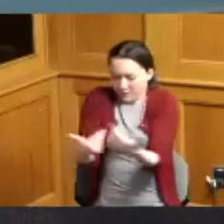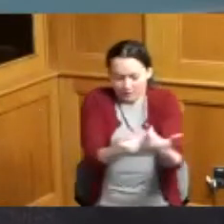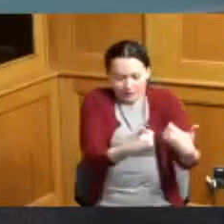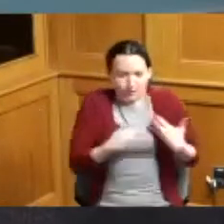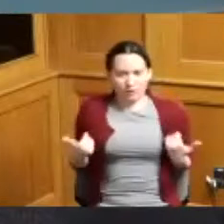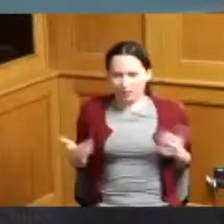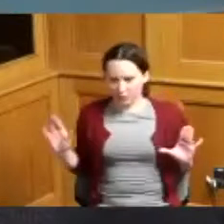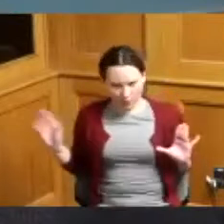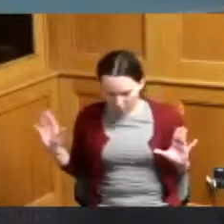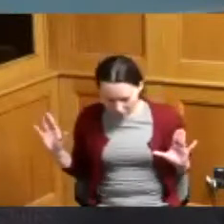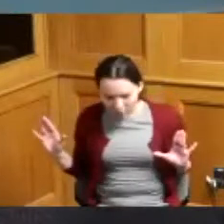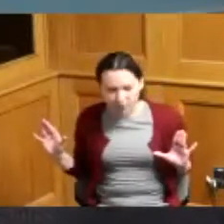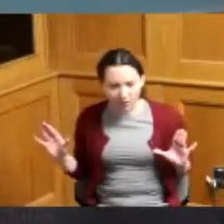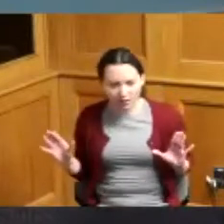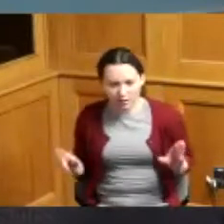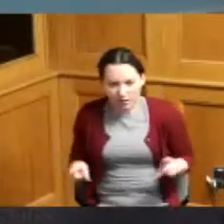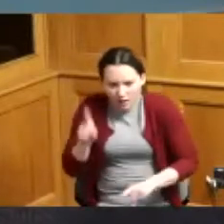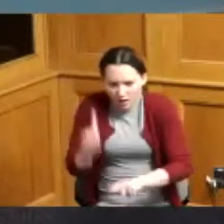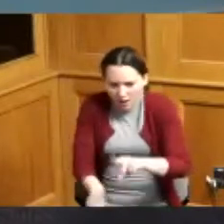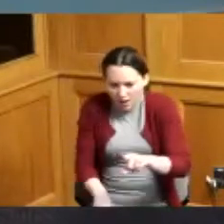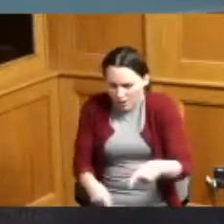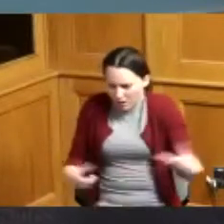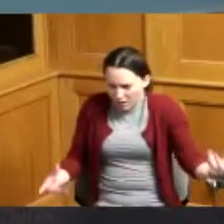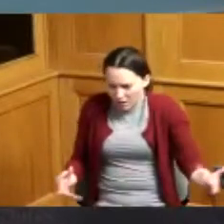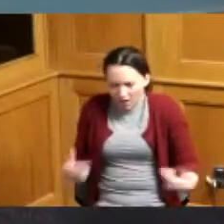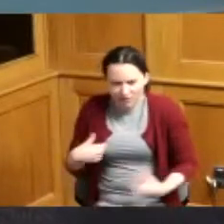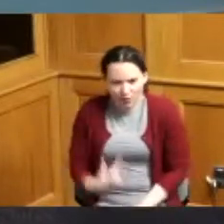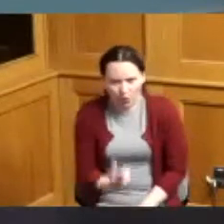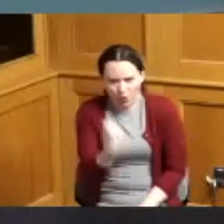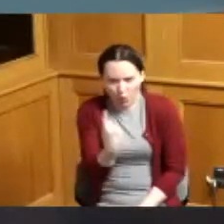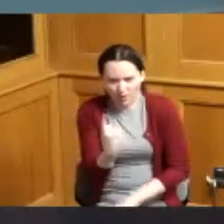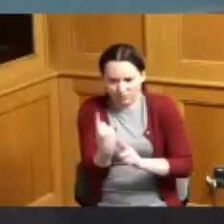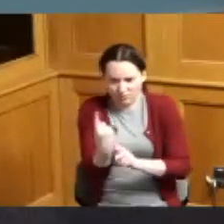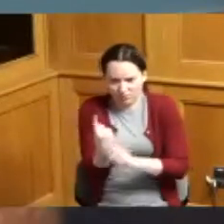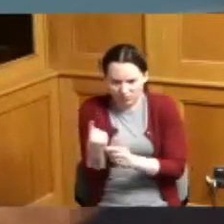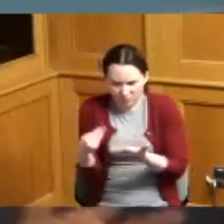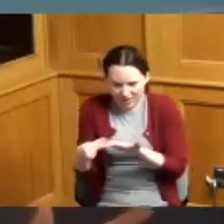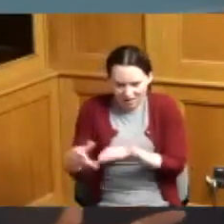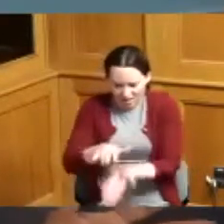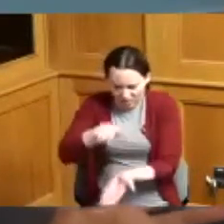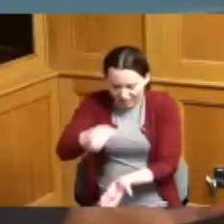mean this thing we ain't got we we we got one source and we've got some different sources but